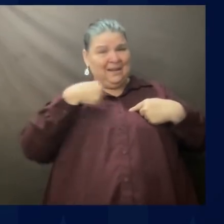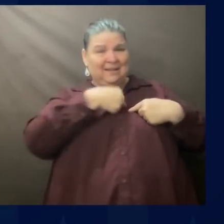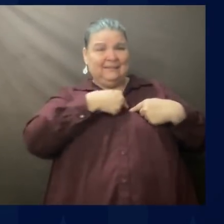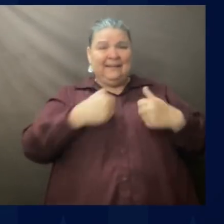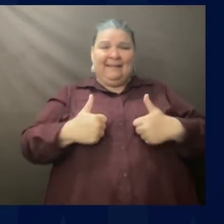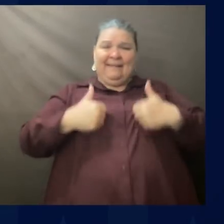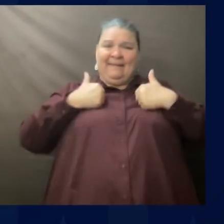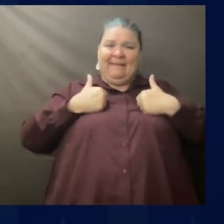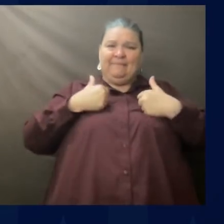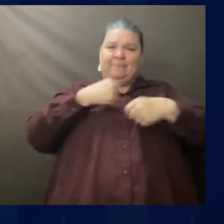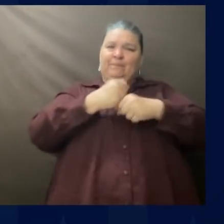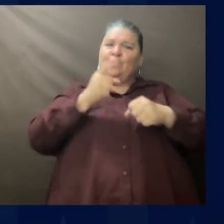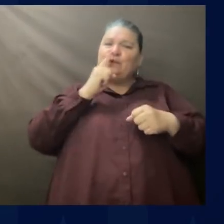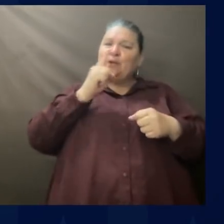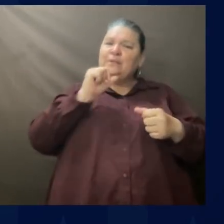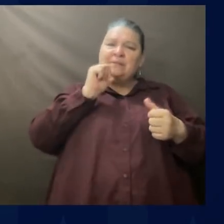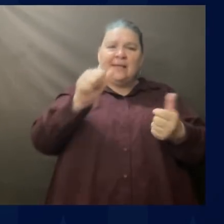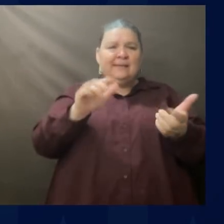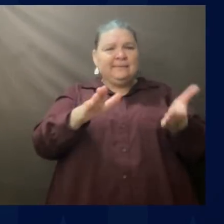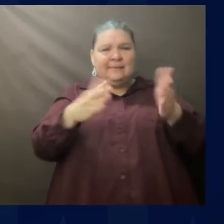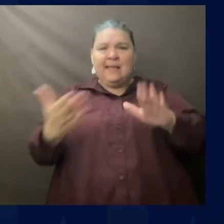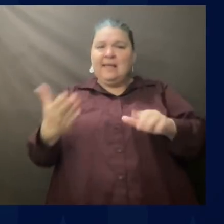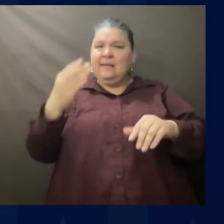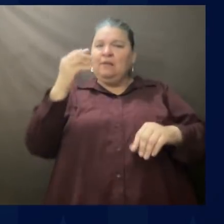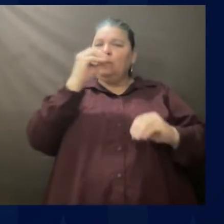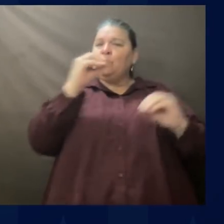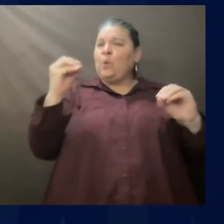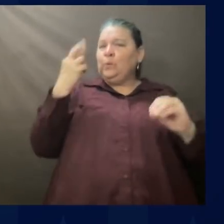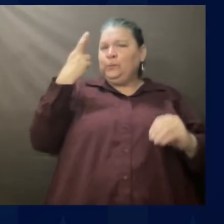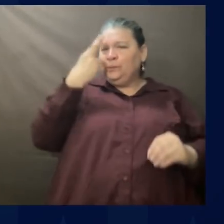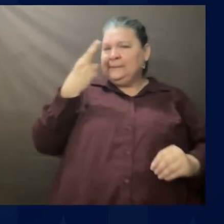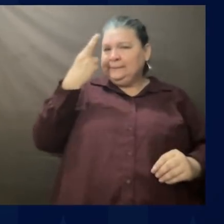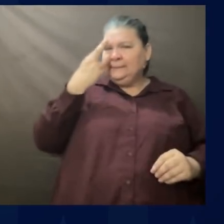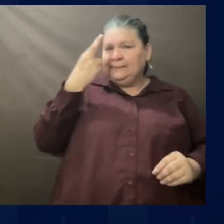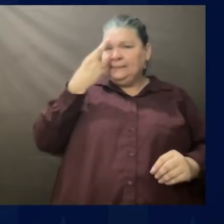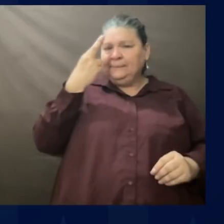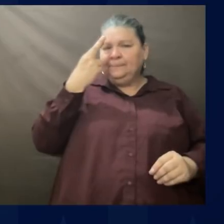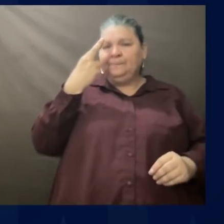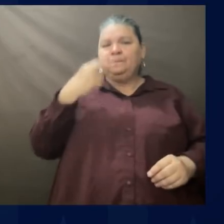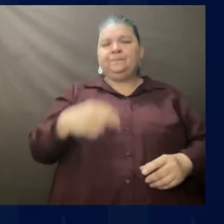And we do that by recommitting ourselves, to the idea,